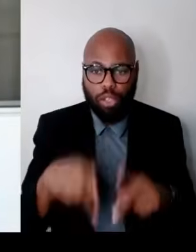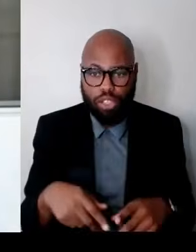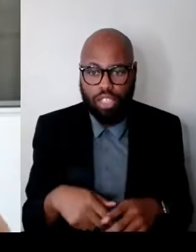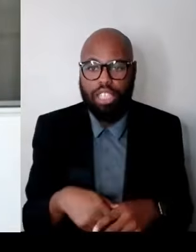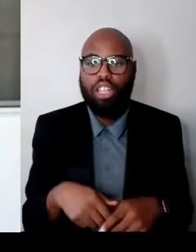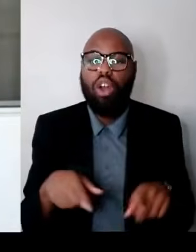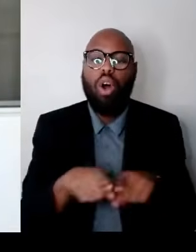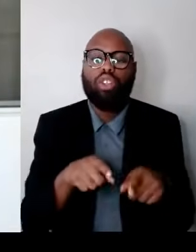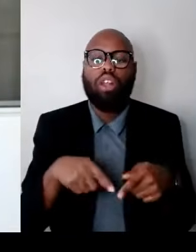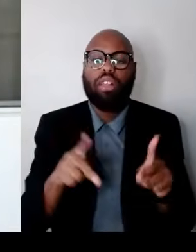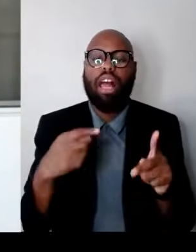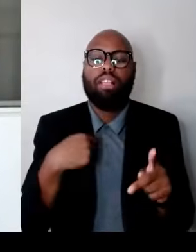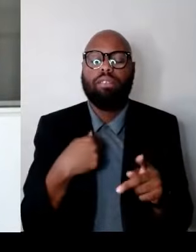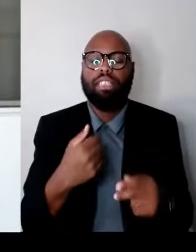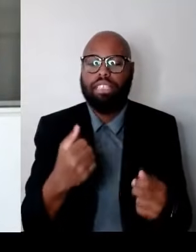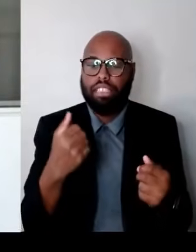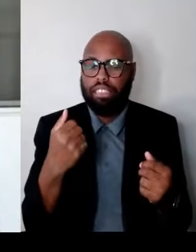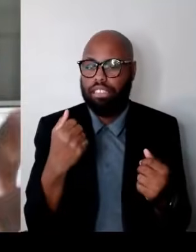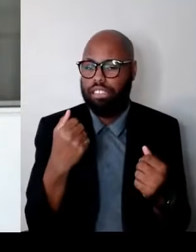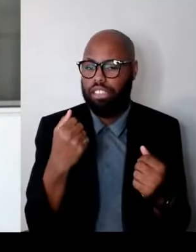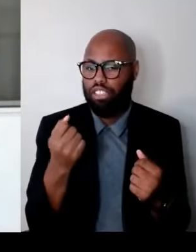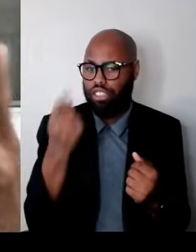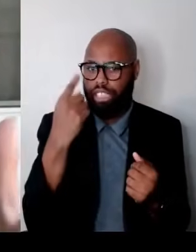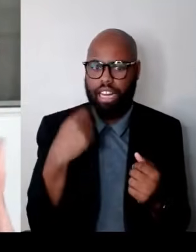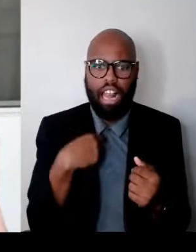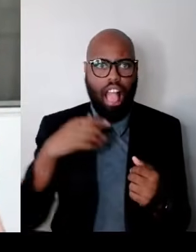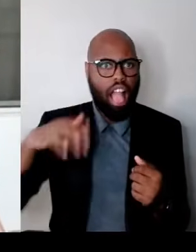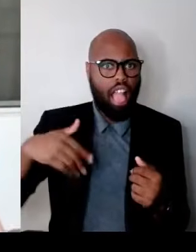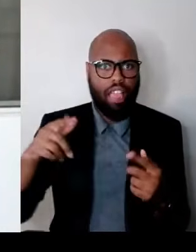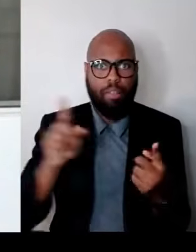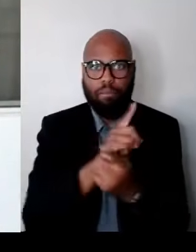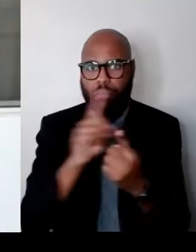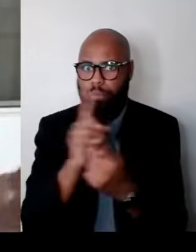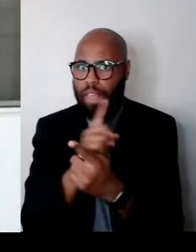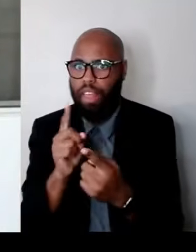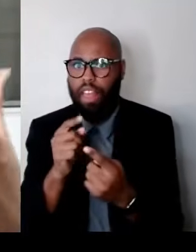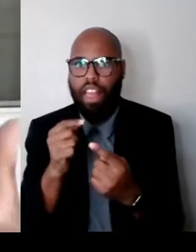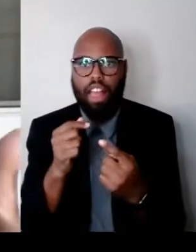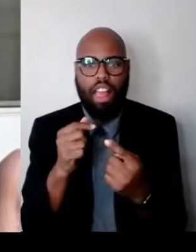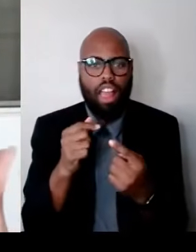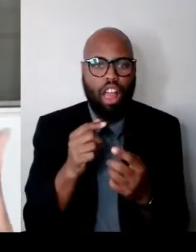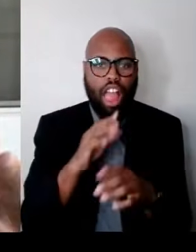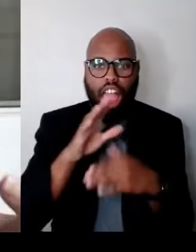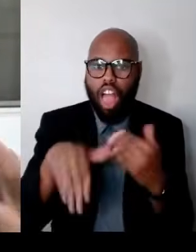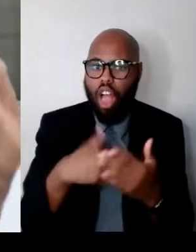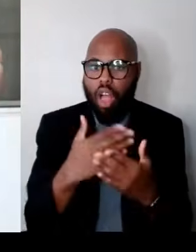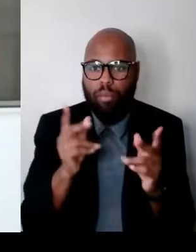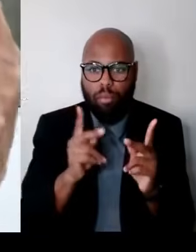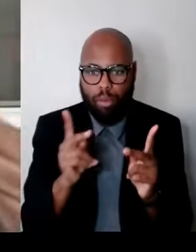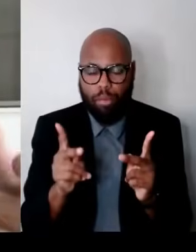that I have yet to meet to learn from, to really build well. My background is social work. So automatically,